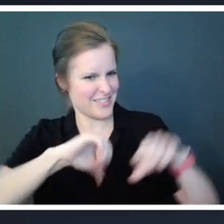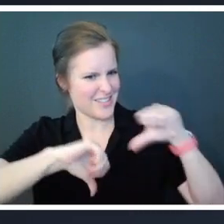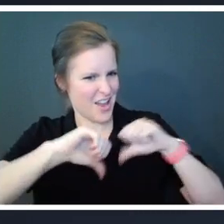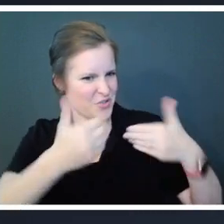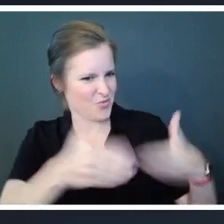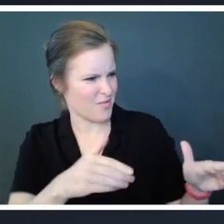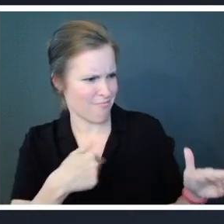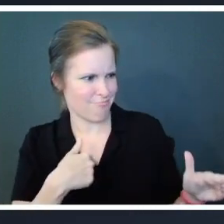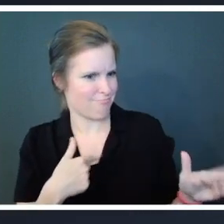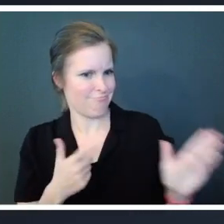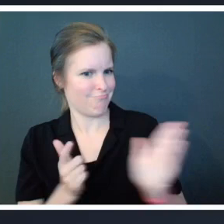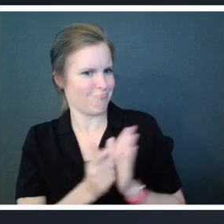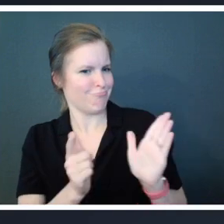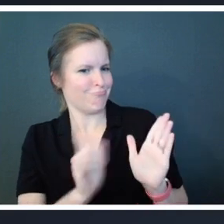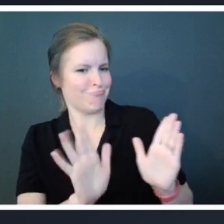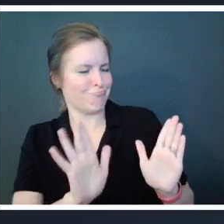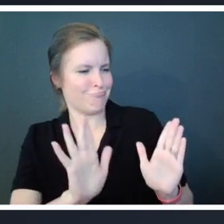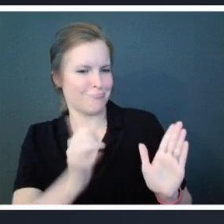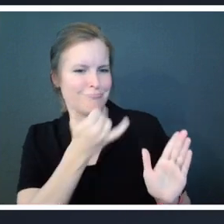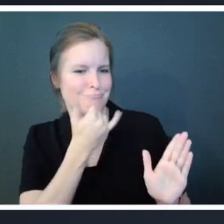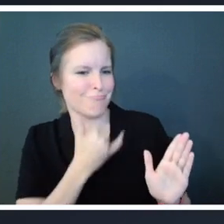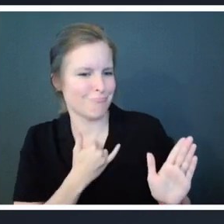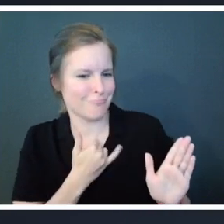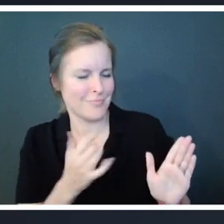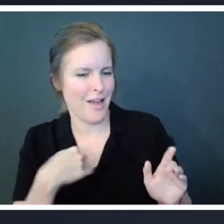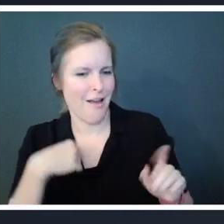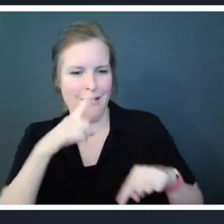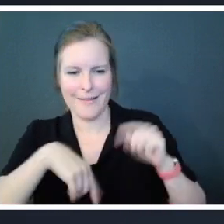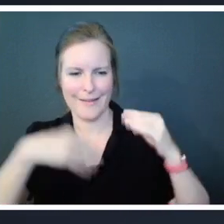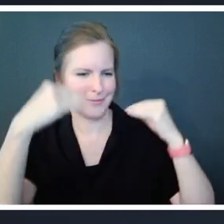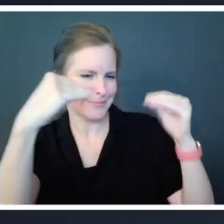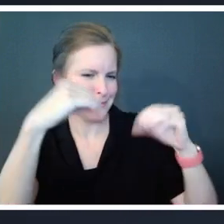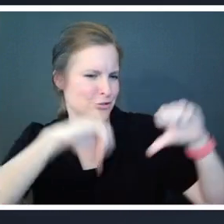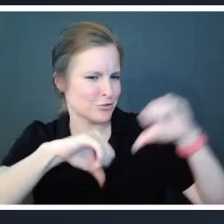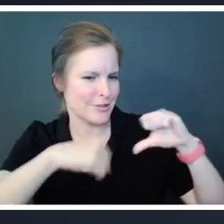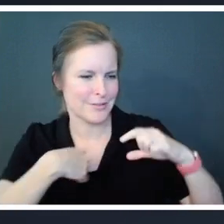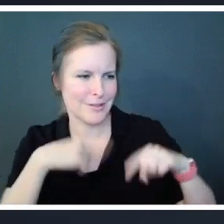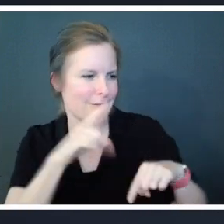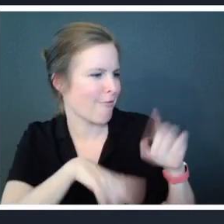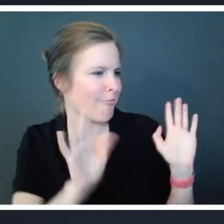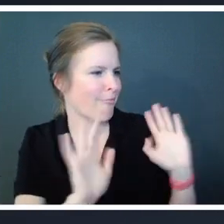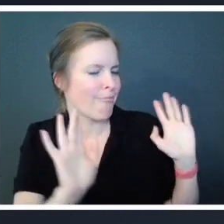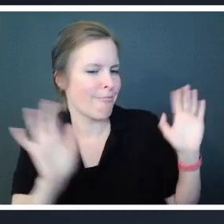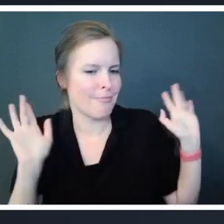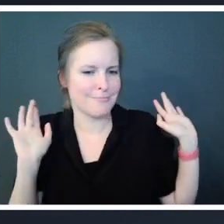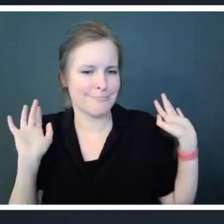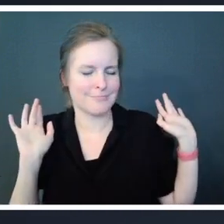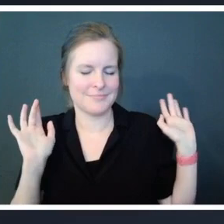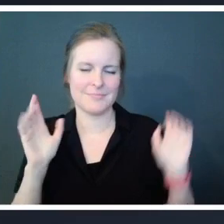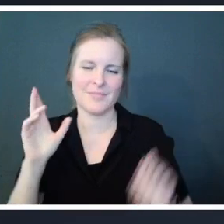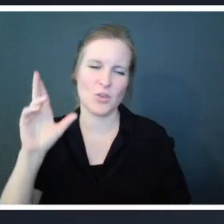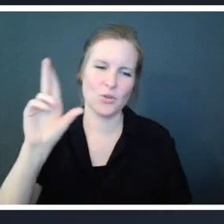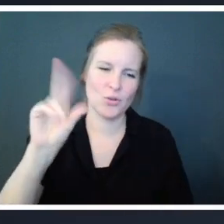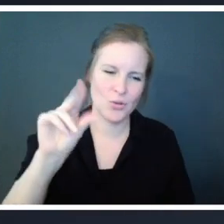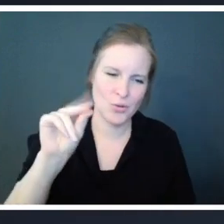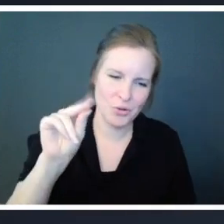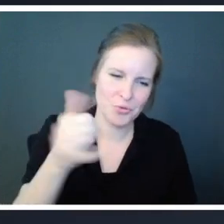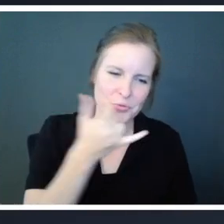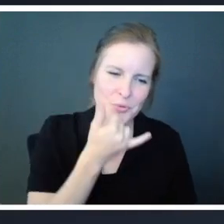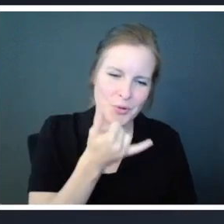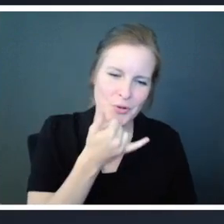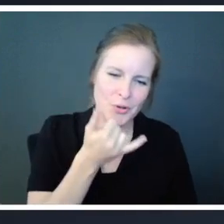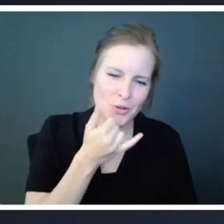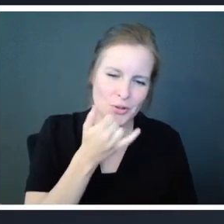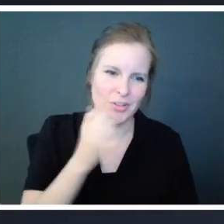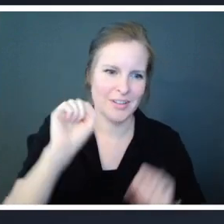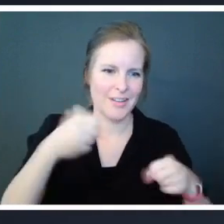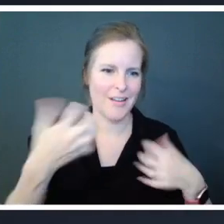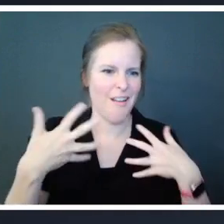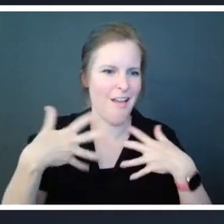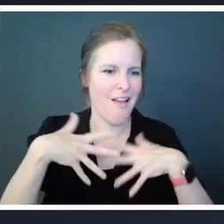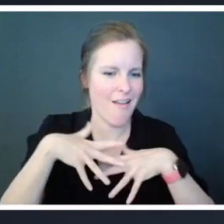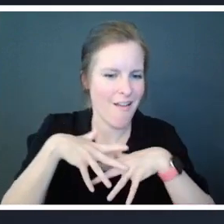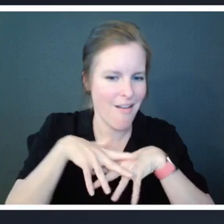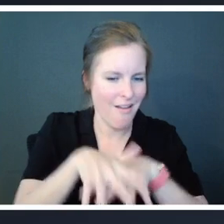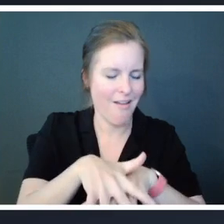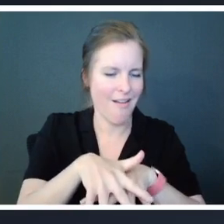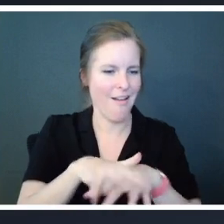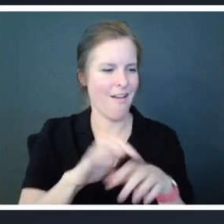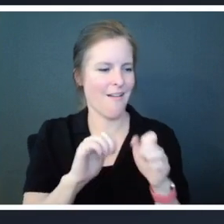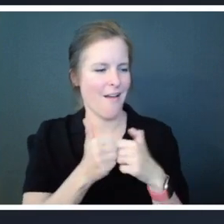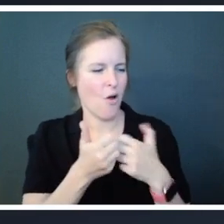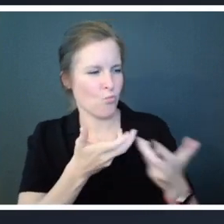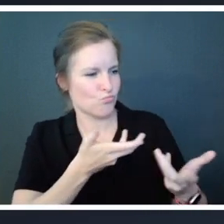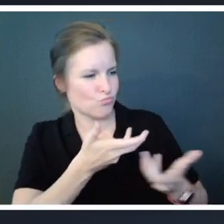lane, but it is. And by, you know, thinking about ways to leverage resources to make that spark with